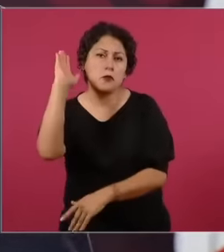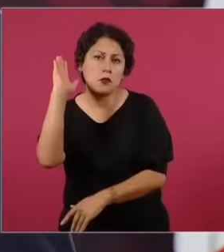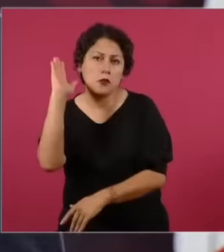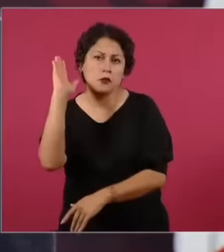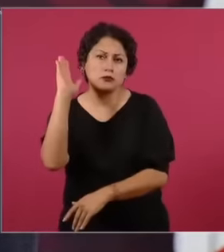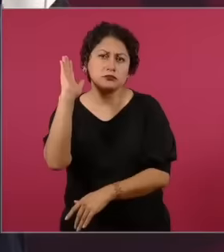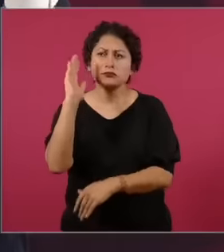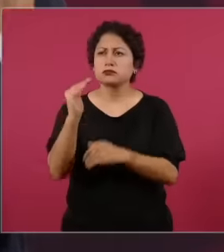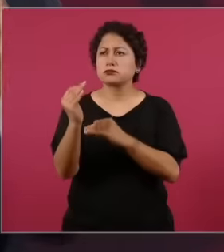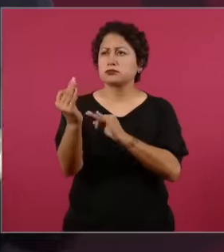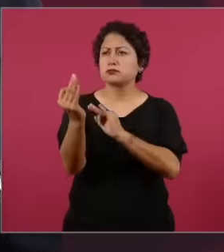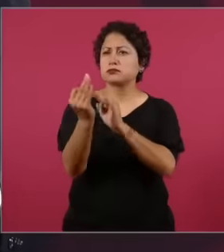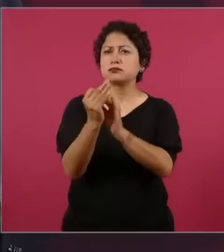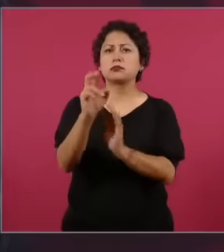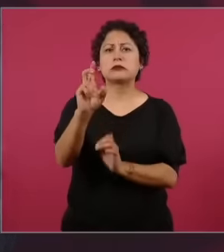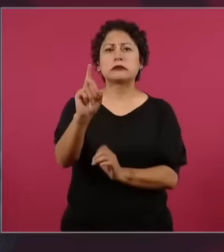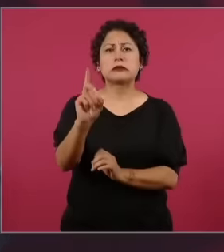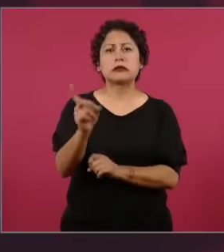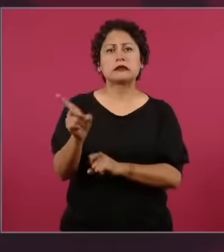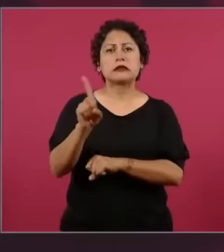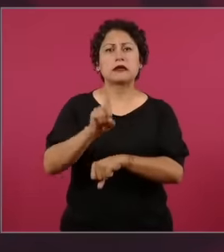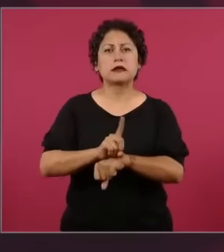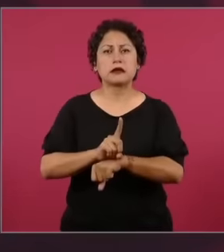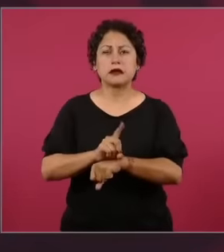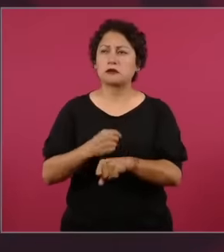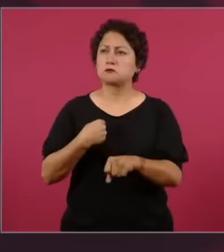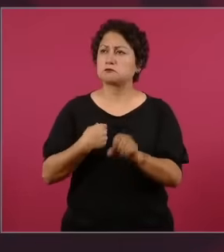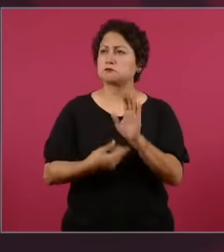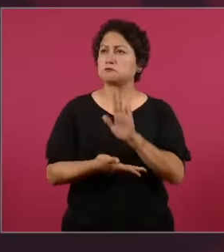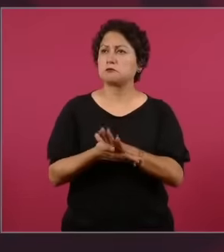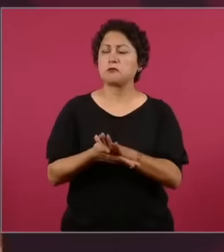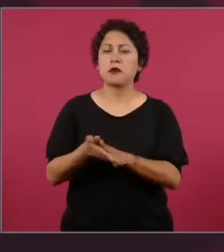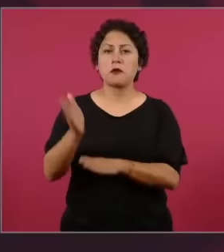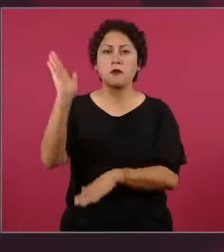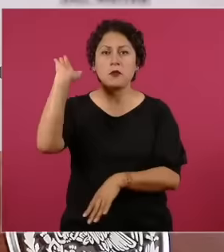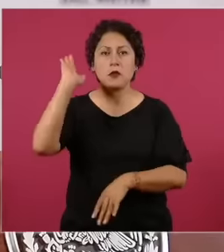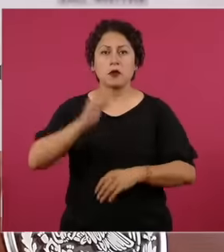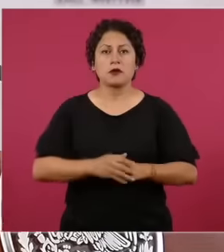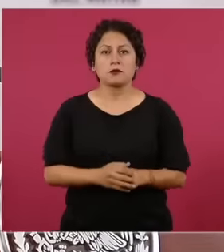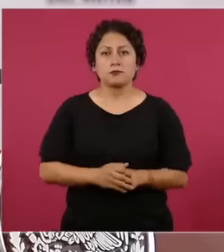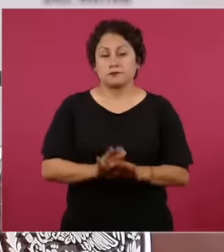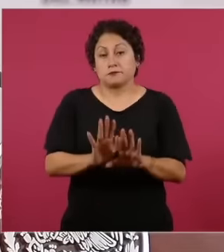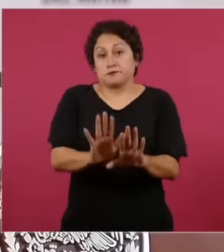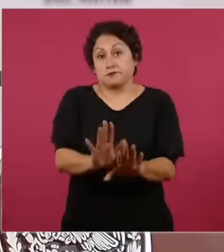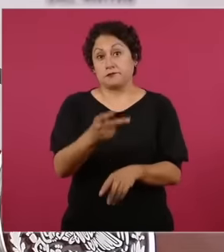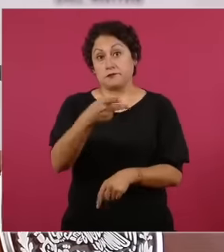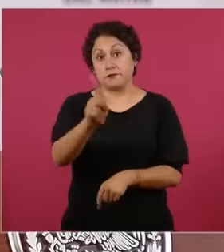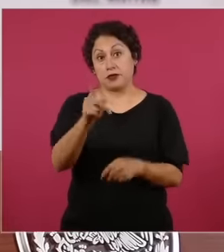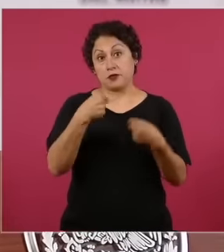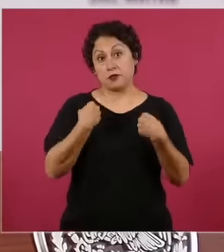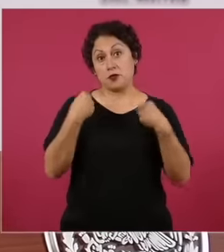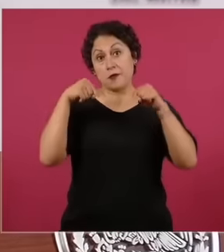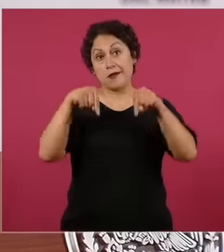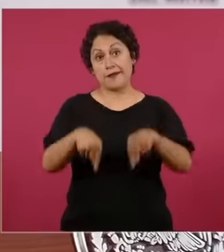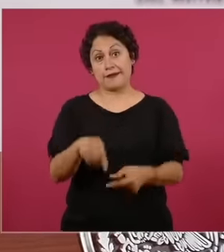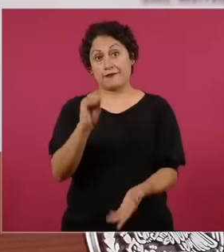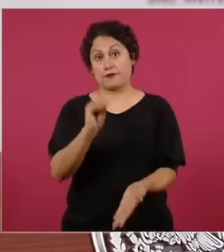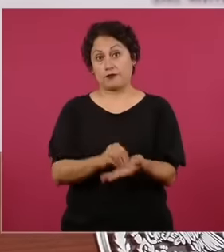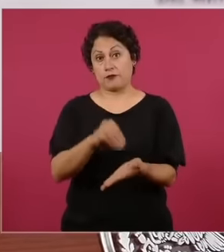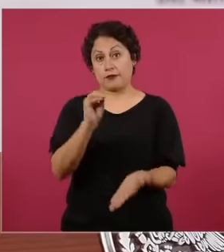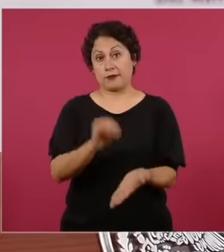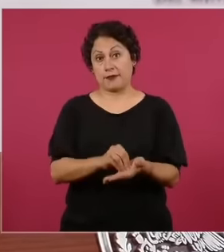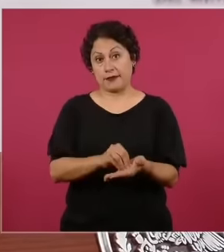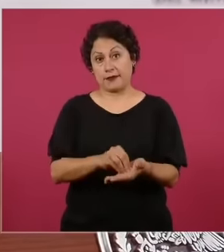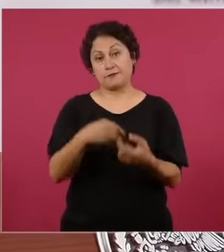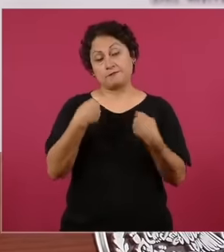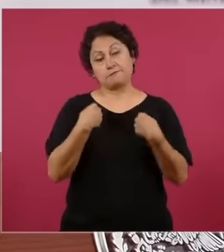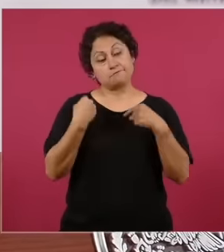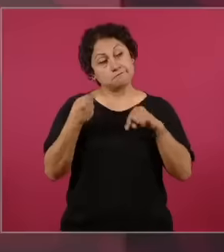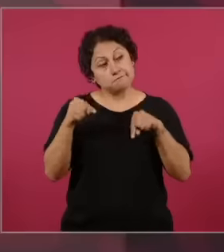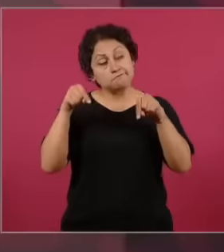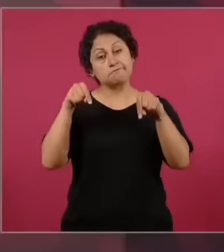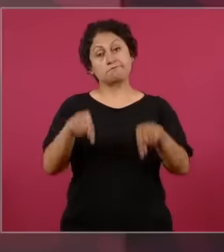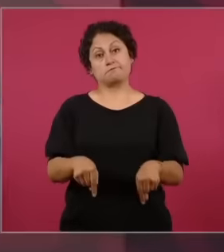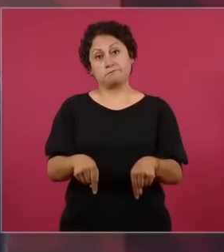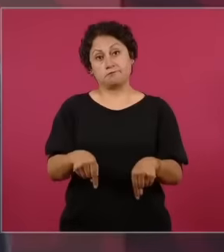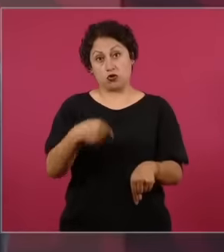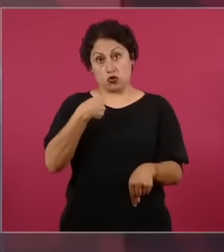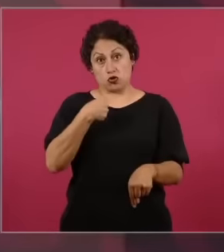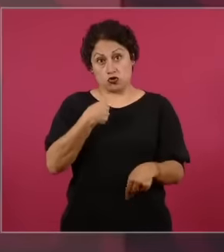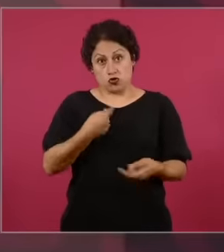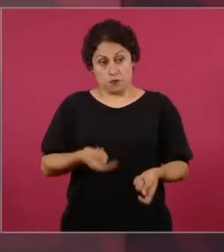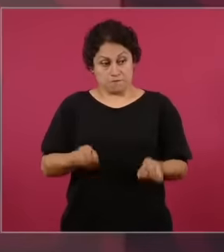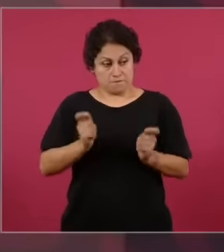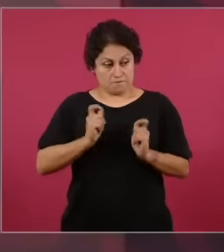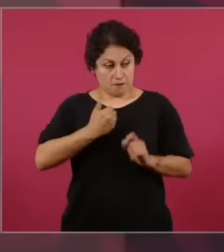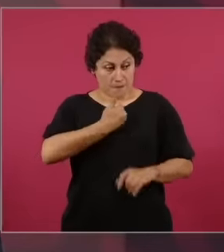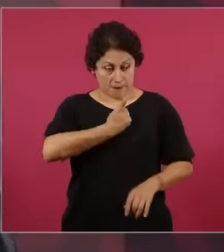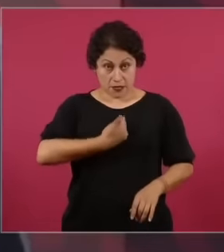days left but as long as I am here as president I cannot